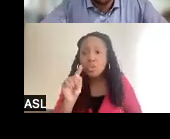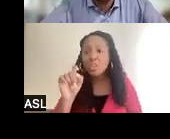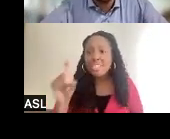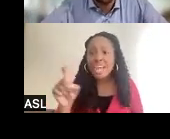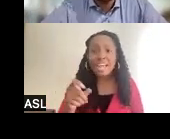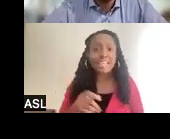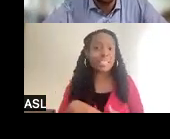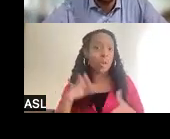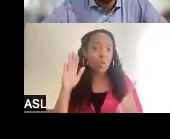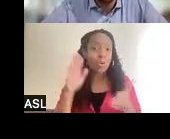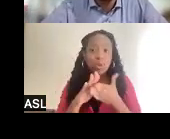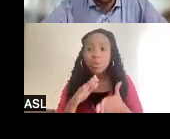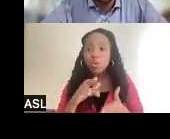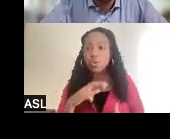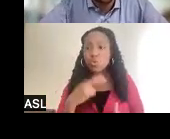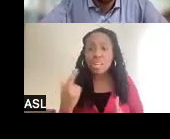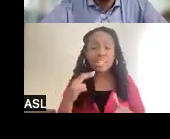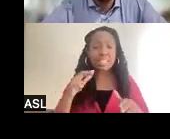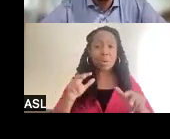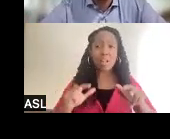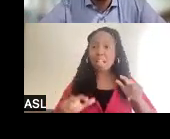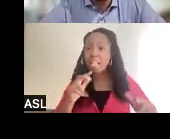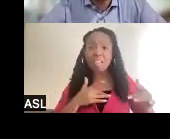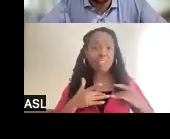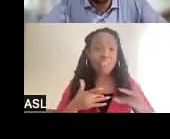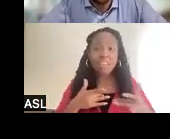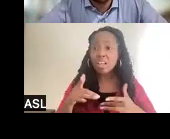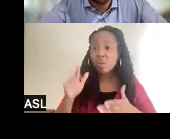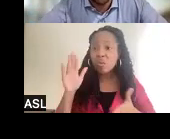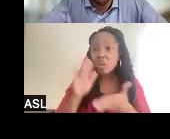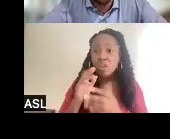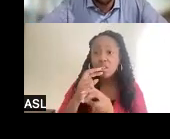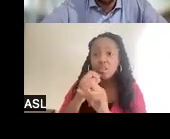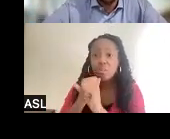consumption and increase your protection so that no one can take this away from you or your child